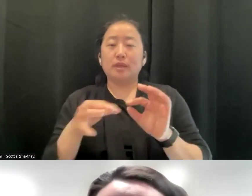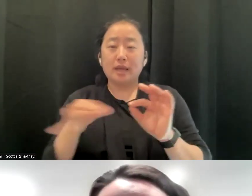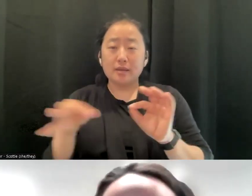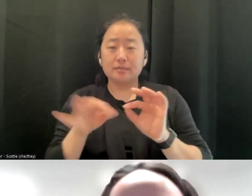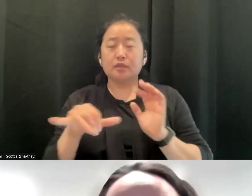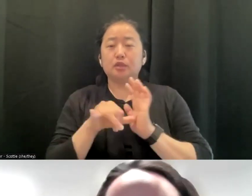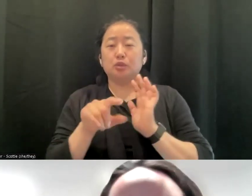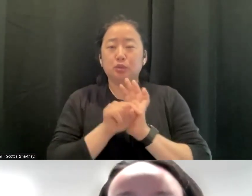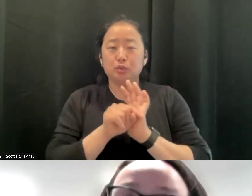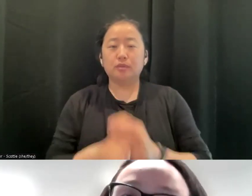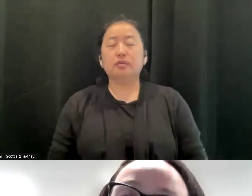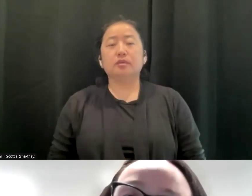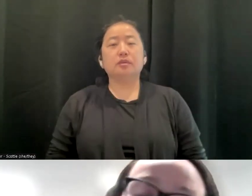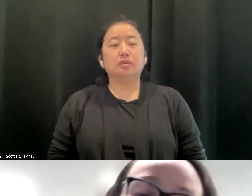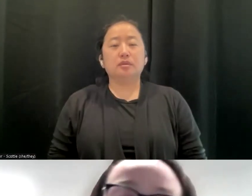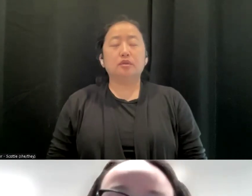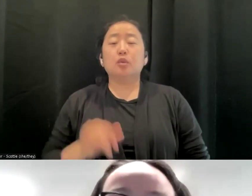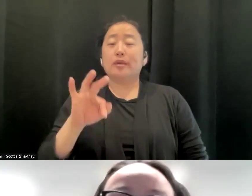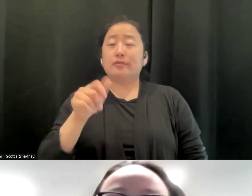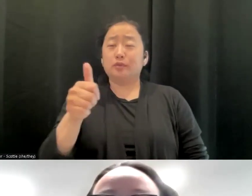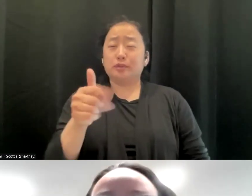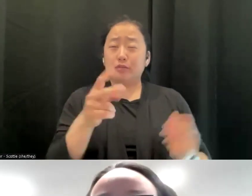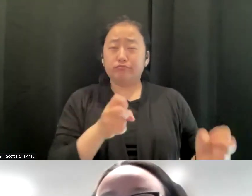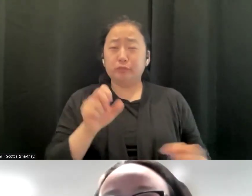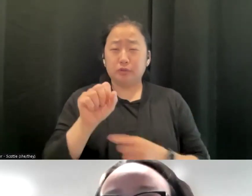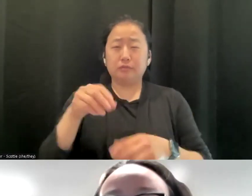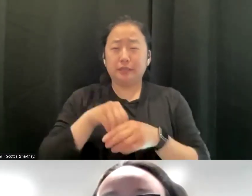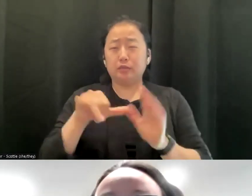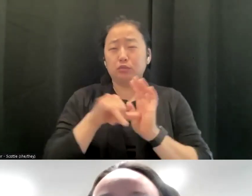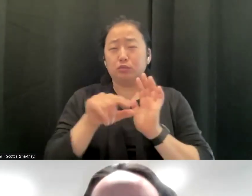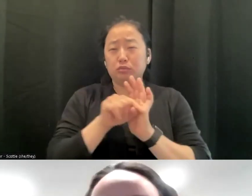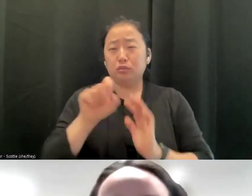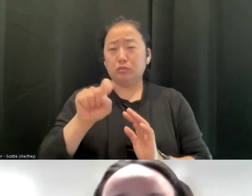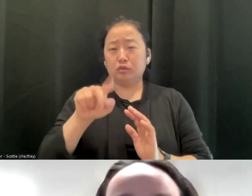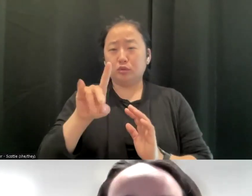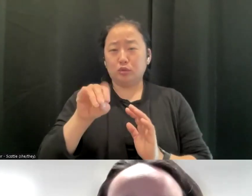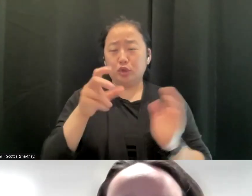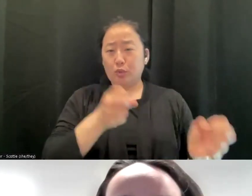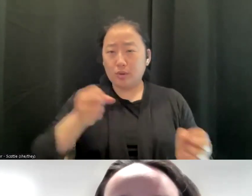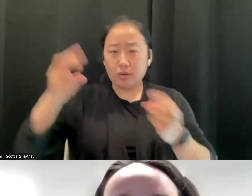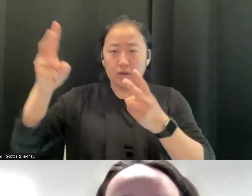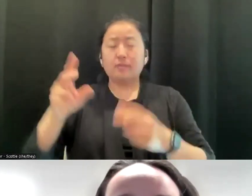on the back end, so if you are uploading a video, there are dashboard options that you can use,